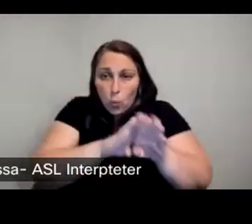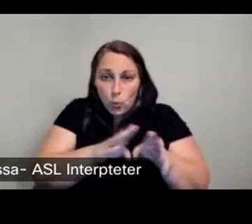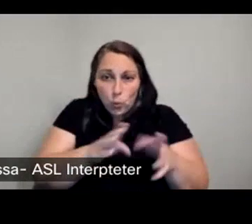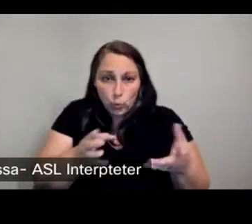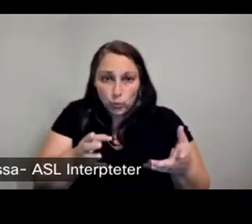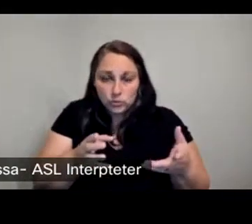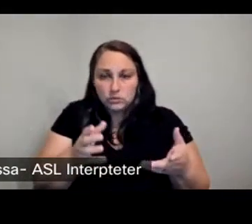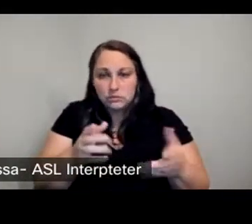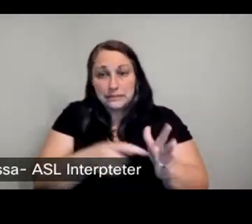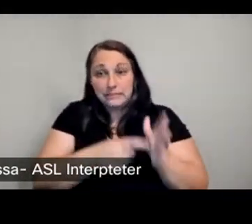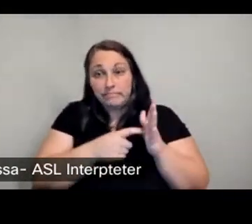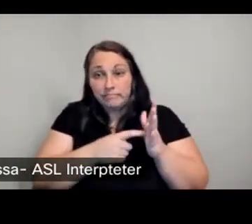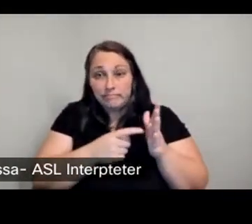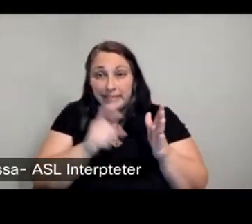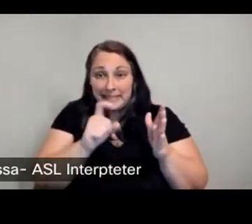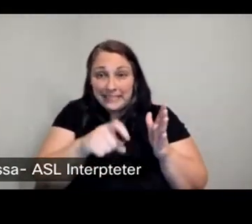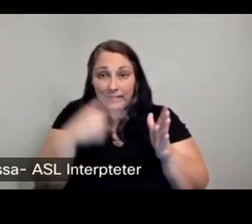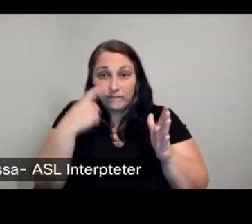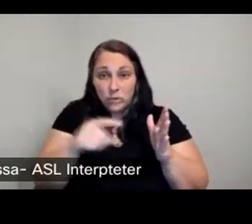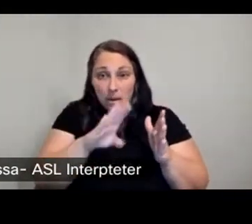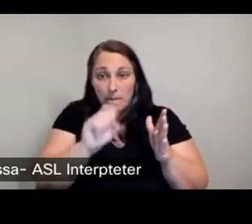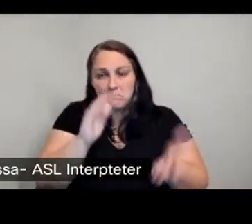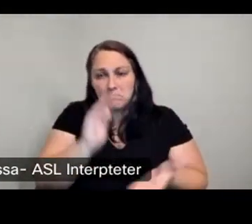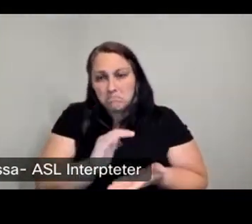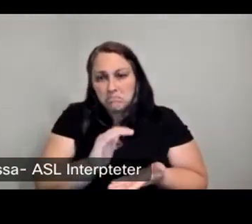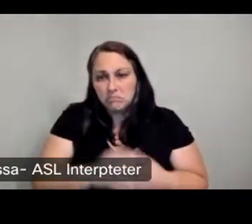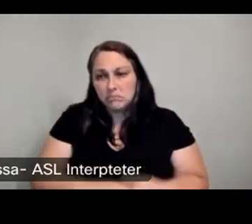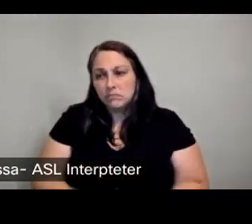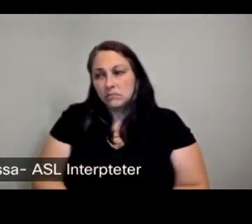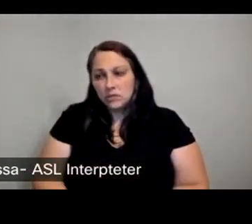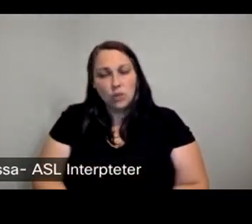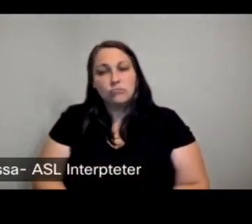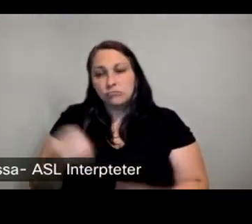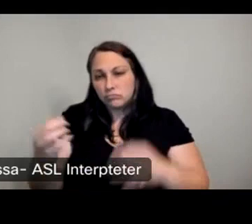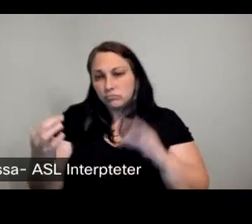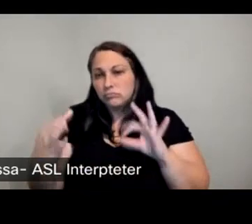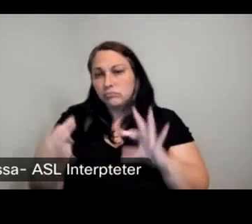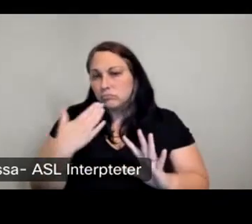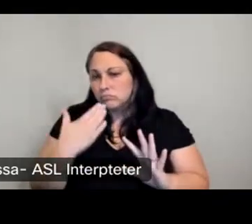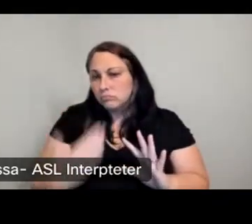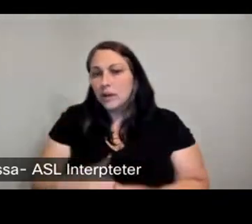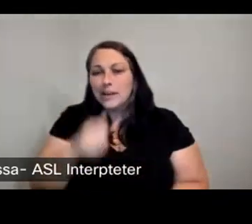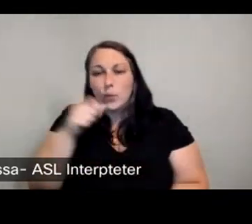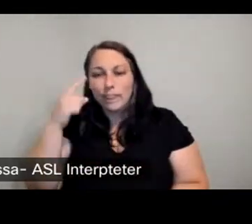demand is less uh but this is great feedback yeah I don't think it's will so much impact that every